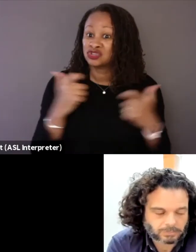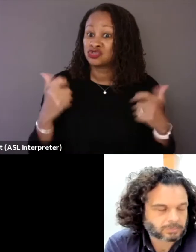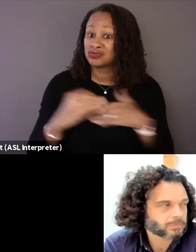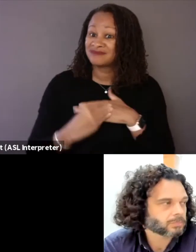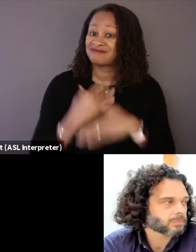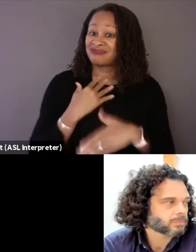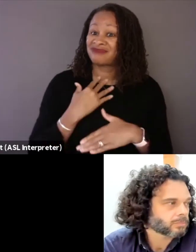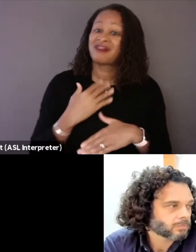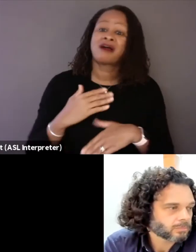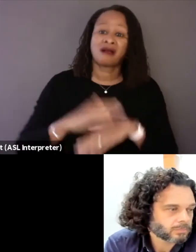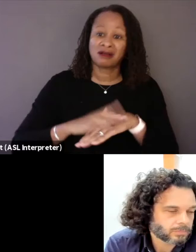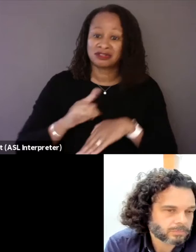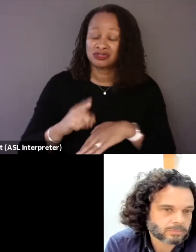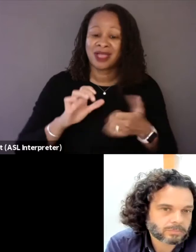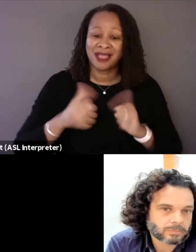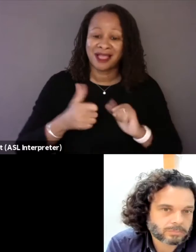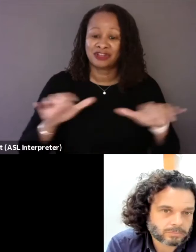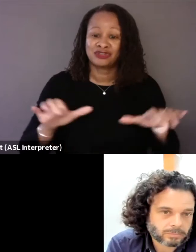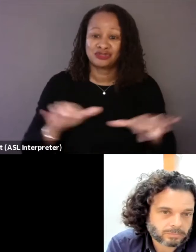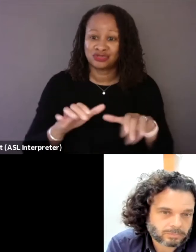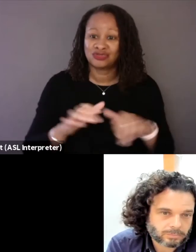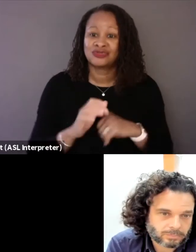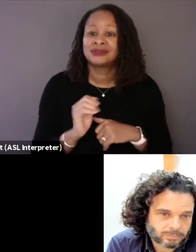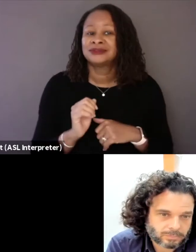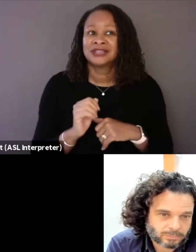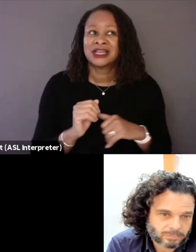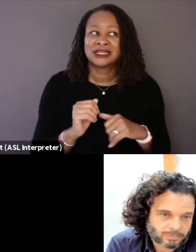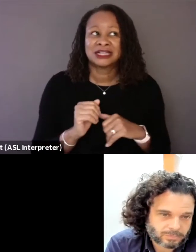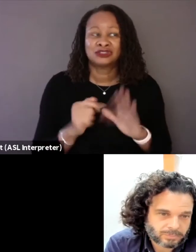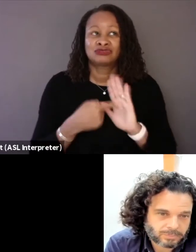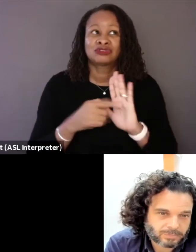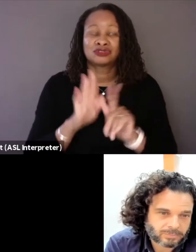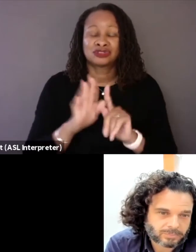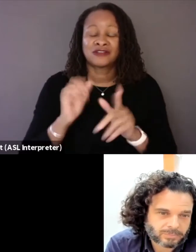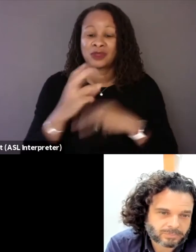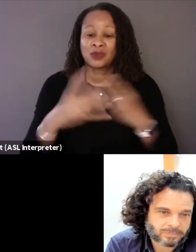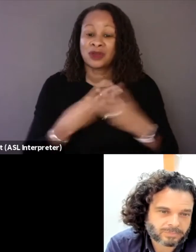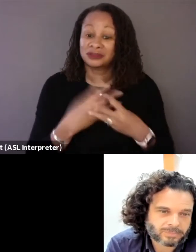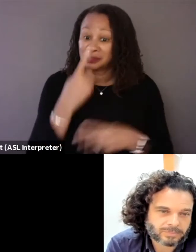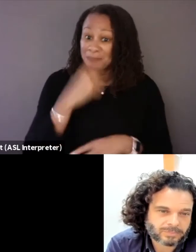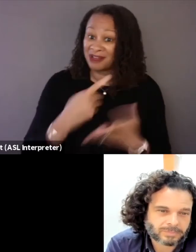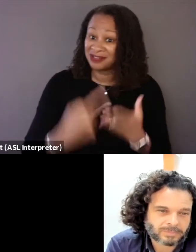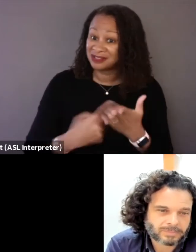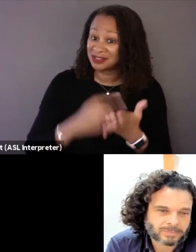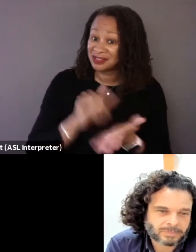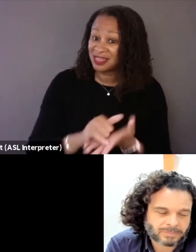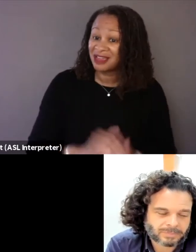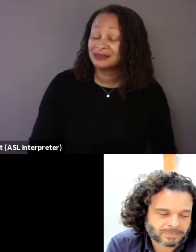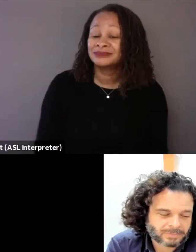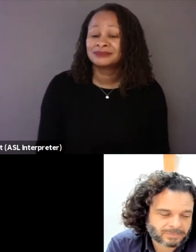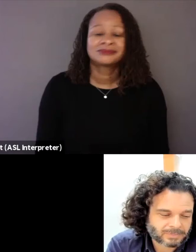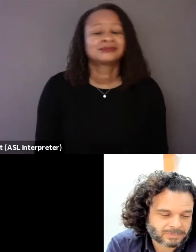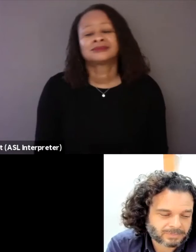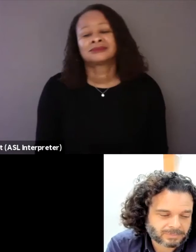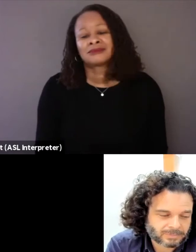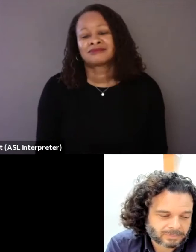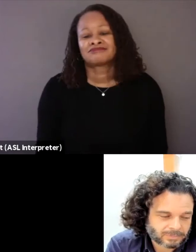as far as the way you conduct yourself in the world. Can you discuss that a little bit, please? I, I always played soccer, it was the only sport